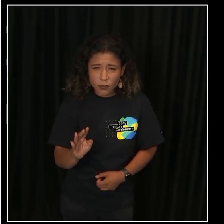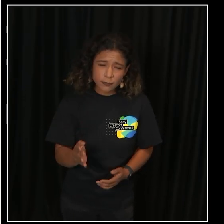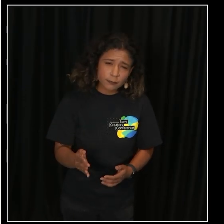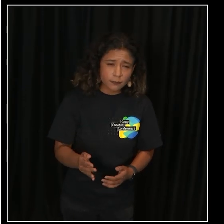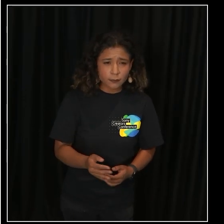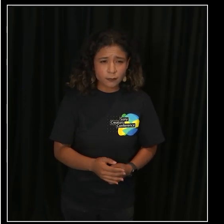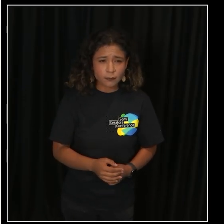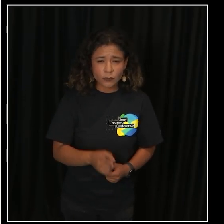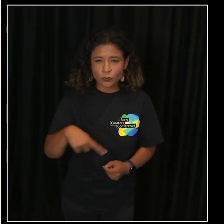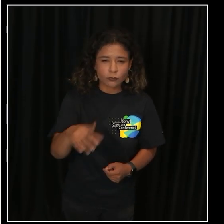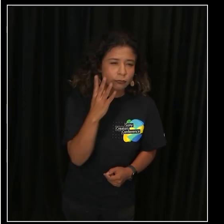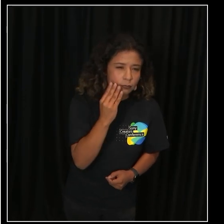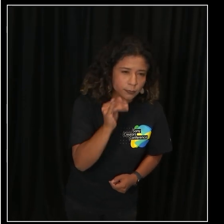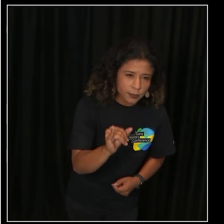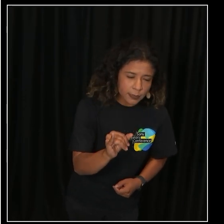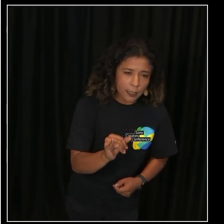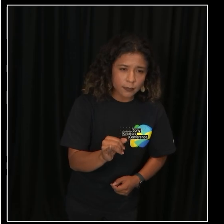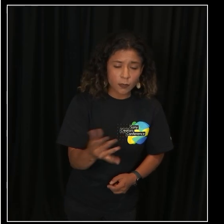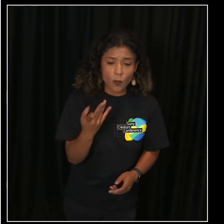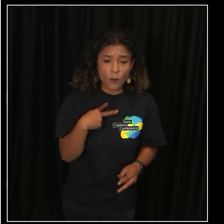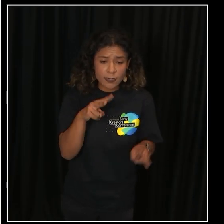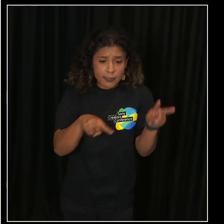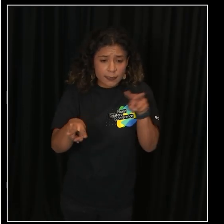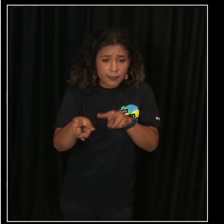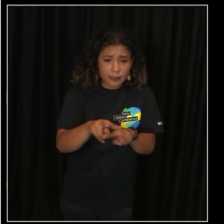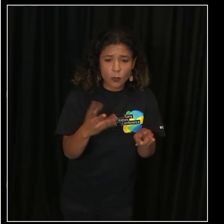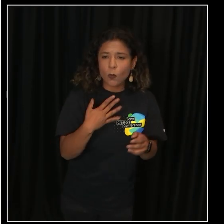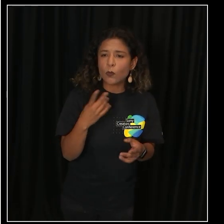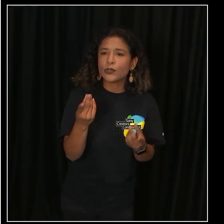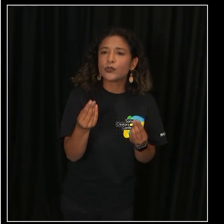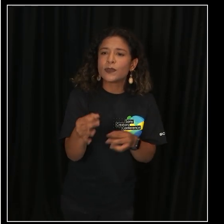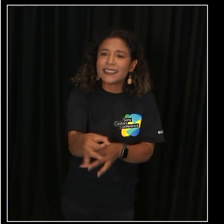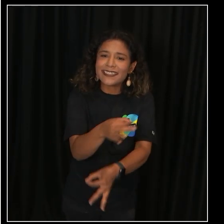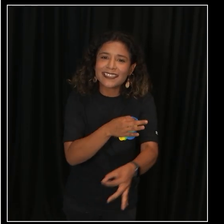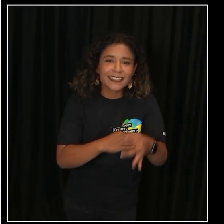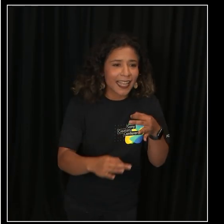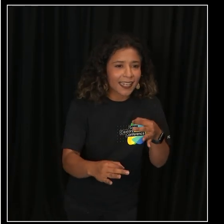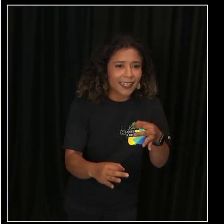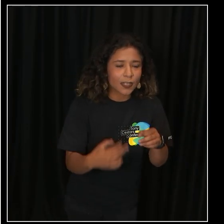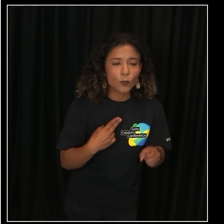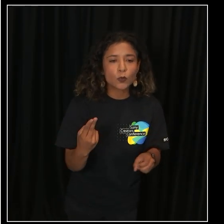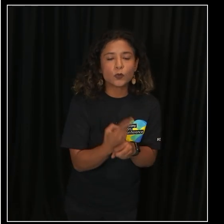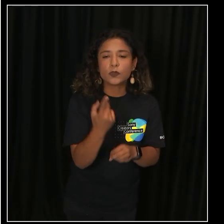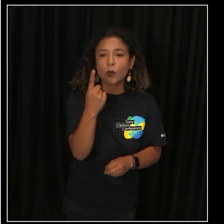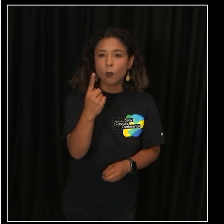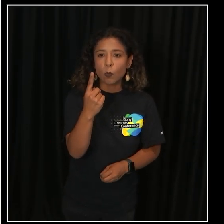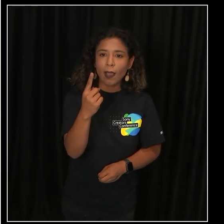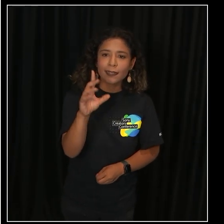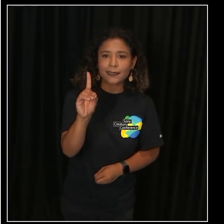So the key observation here is what we actually do instead is we use a one dimensional compute shader,